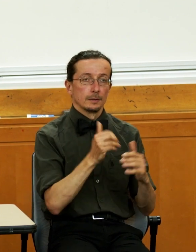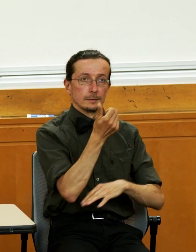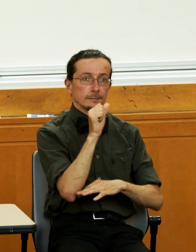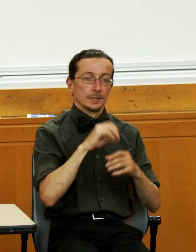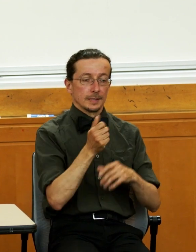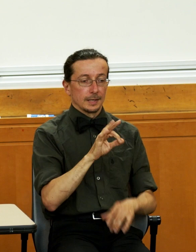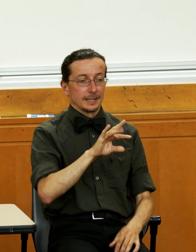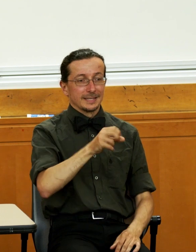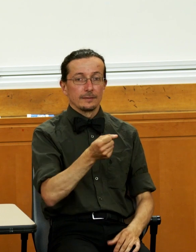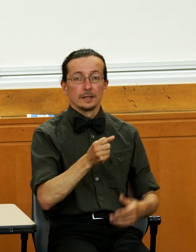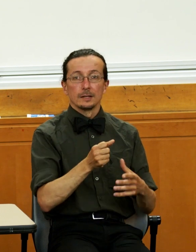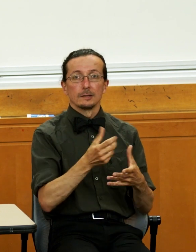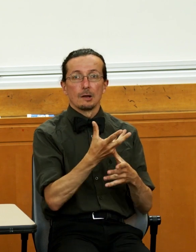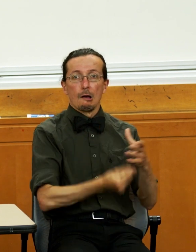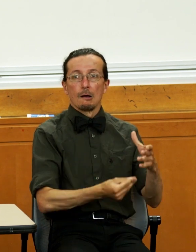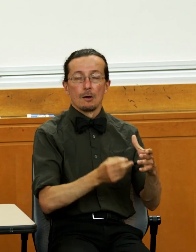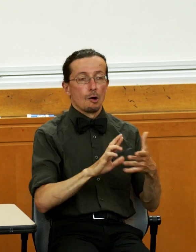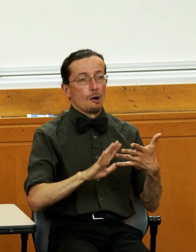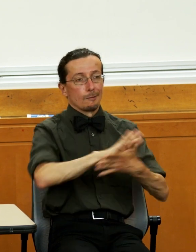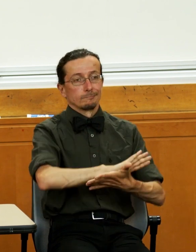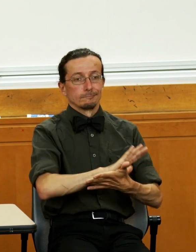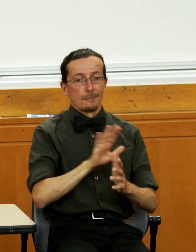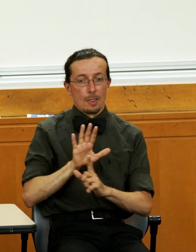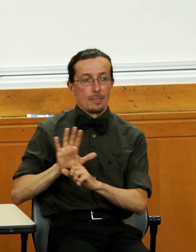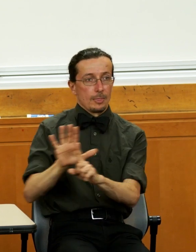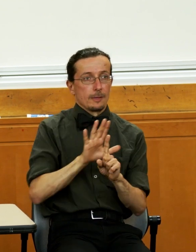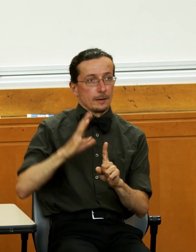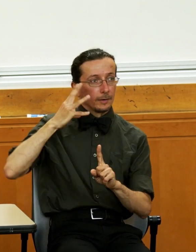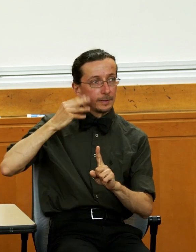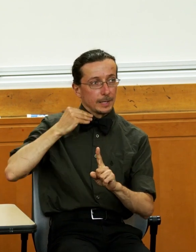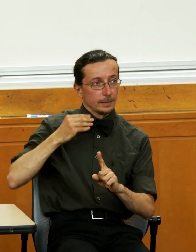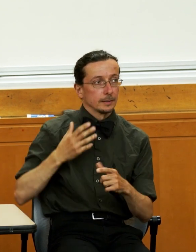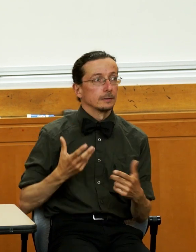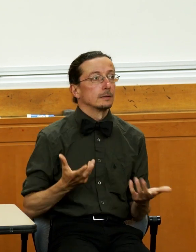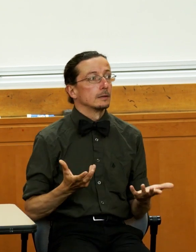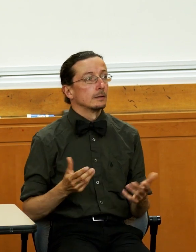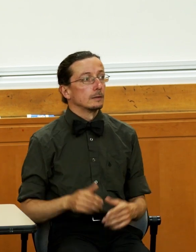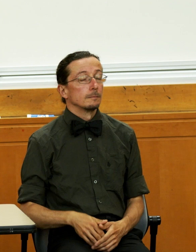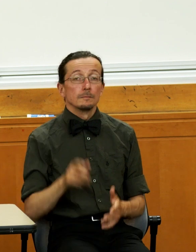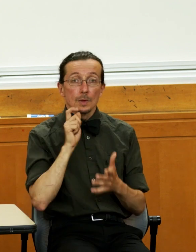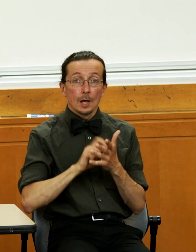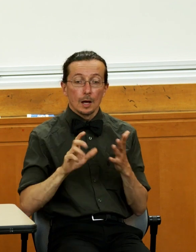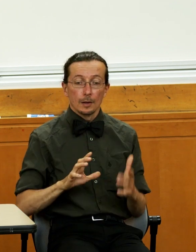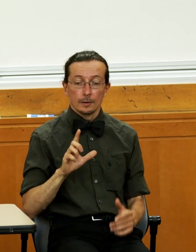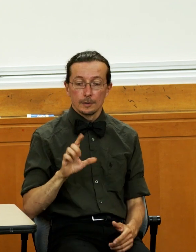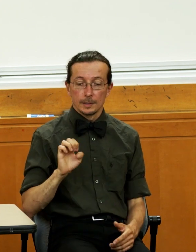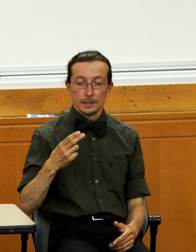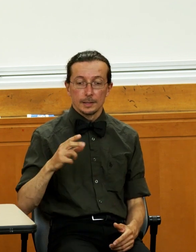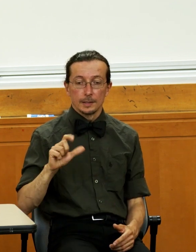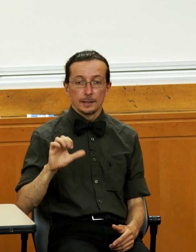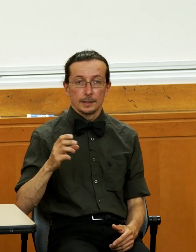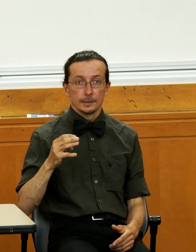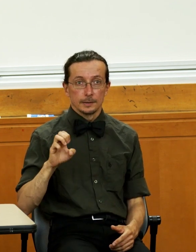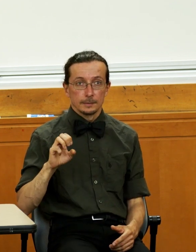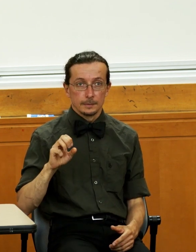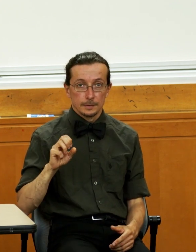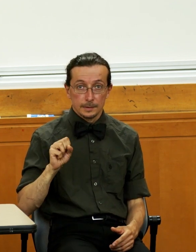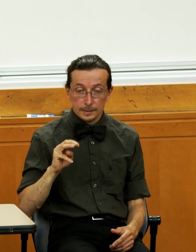out or overlooked their experiences. As disabled author Leah Lakshmi Samarasinha explained in